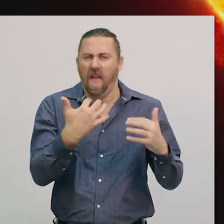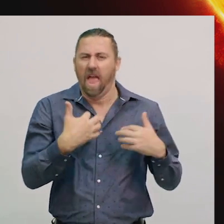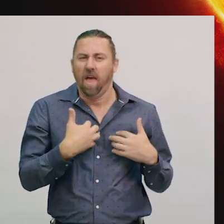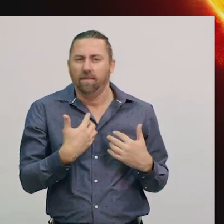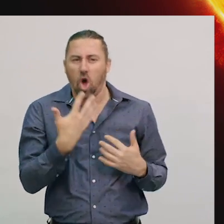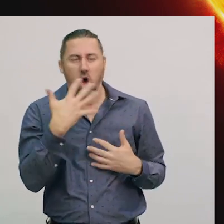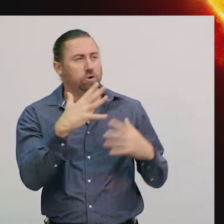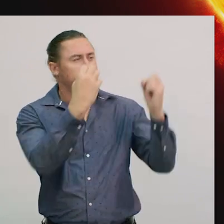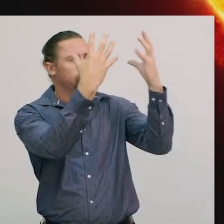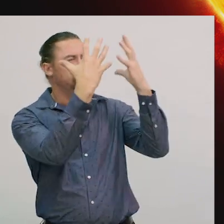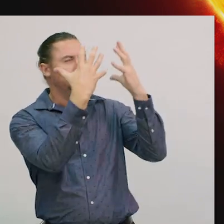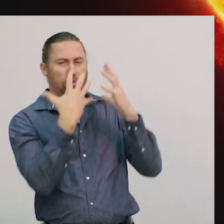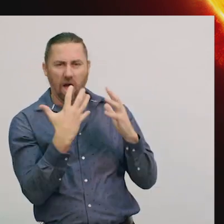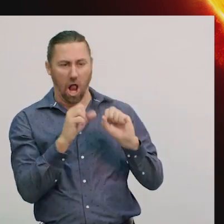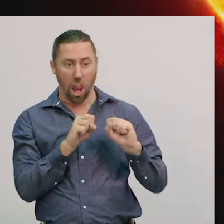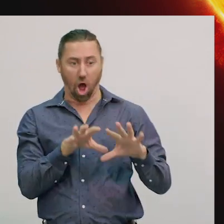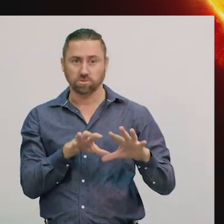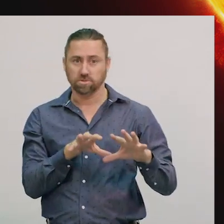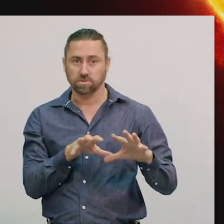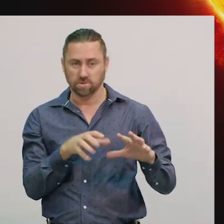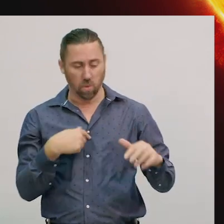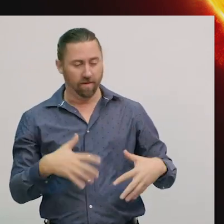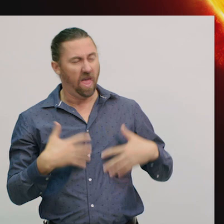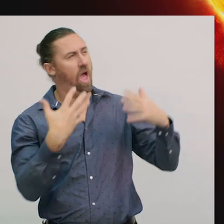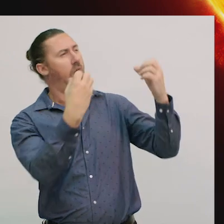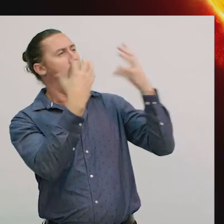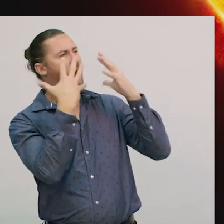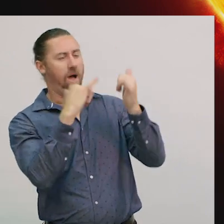to reach Earth, and we see it and feel it as sunlight.